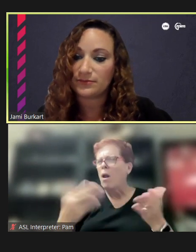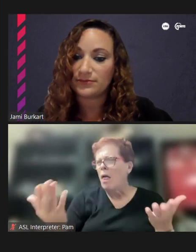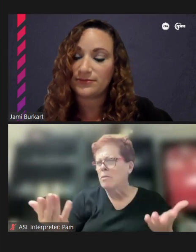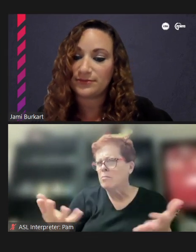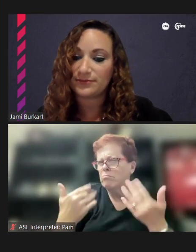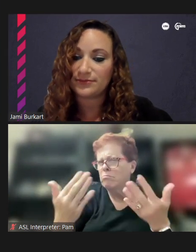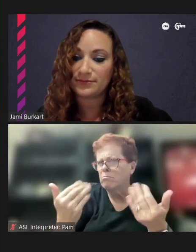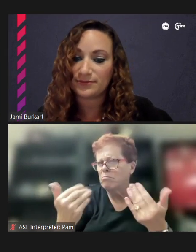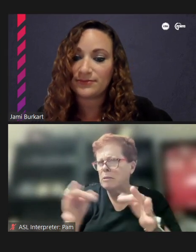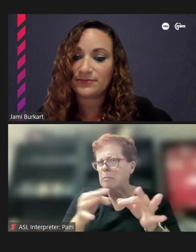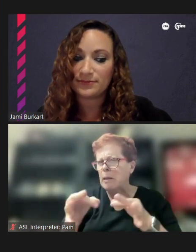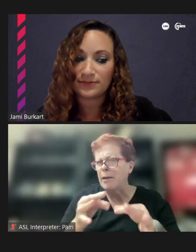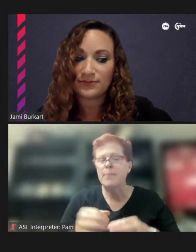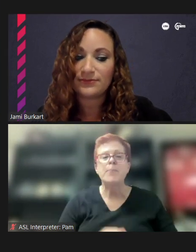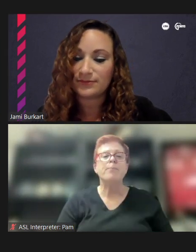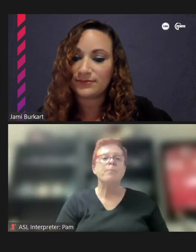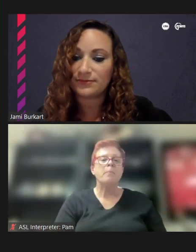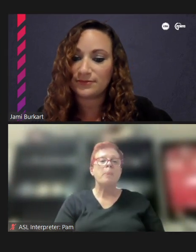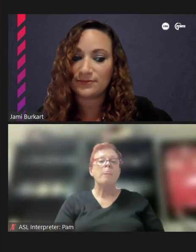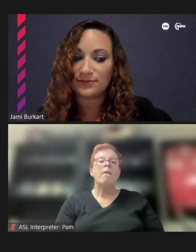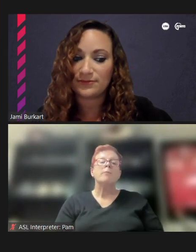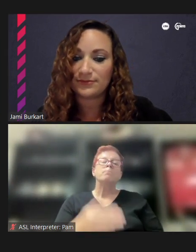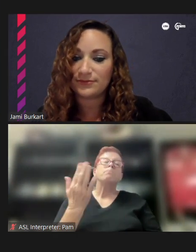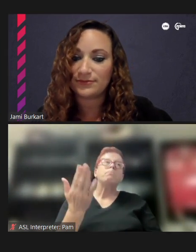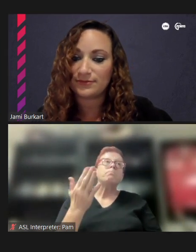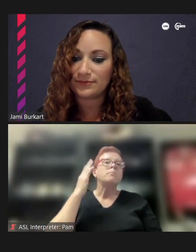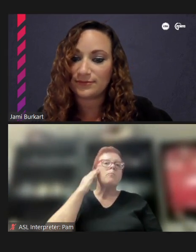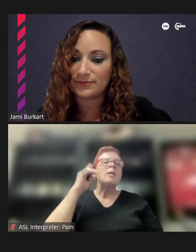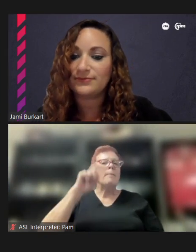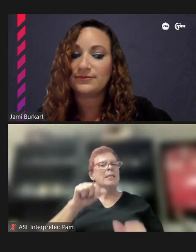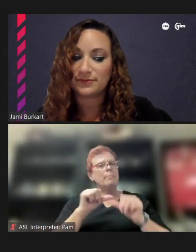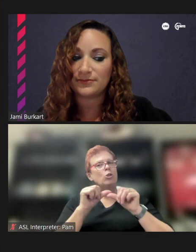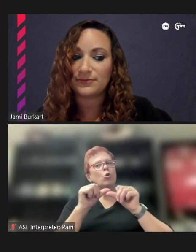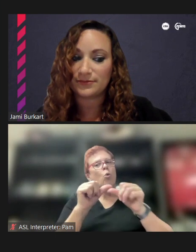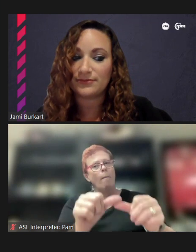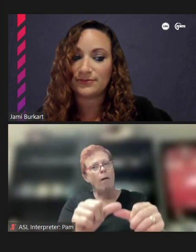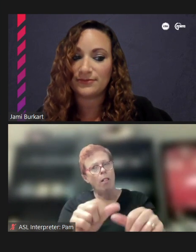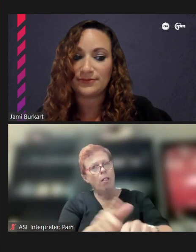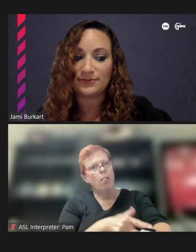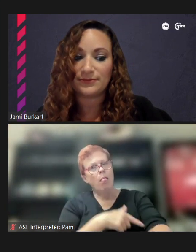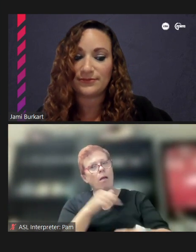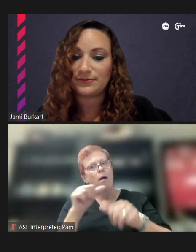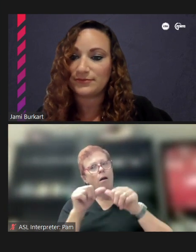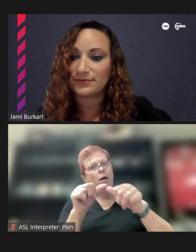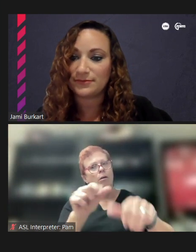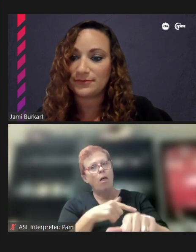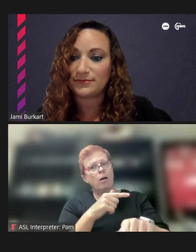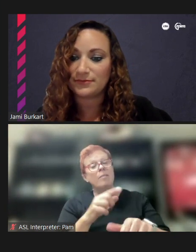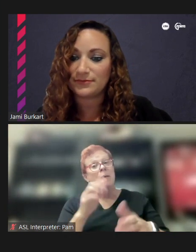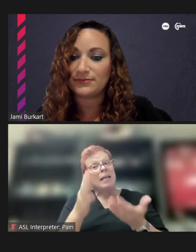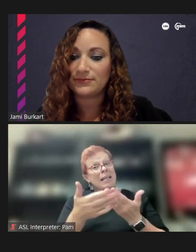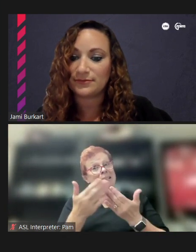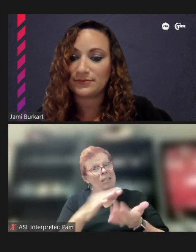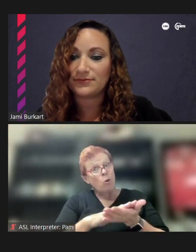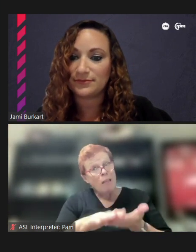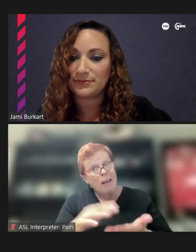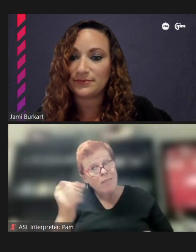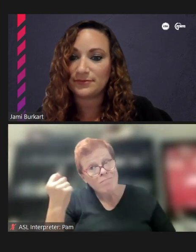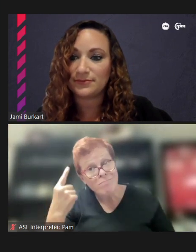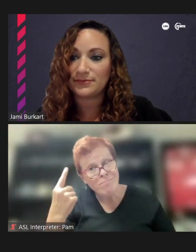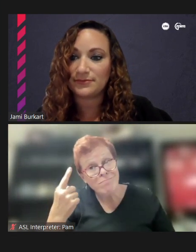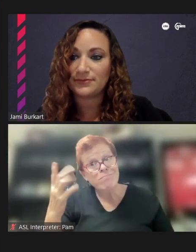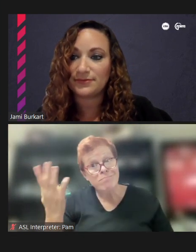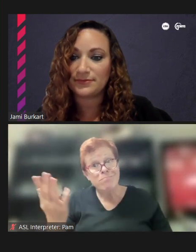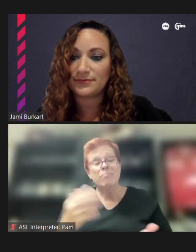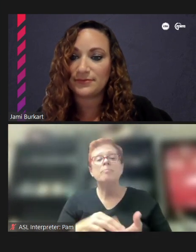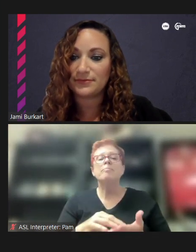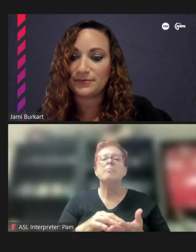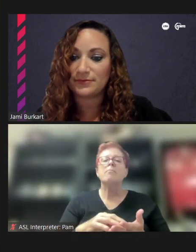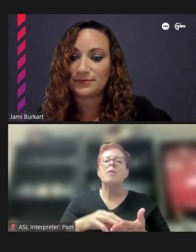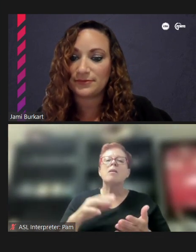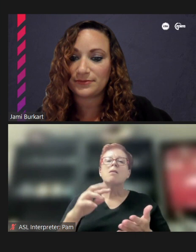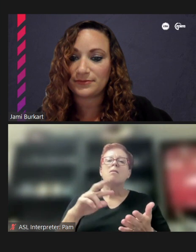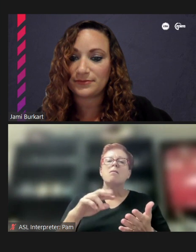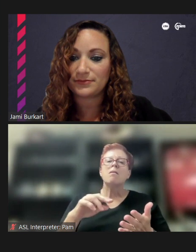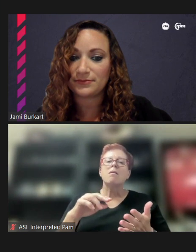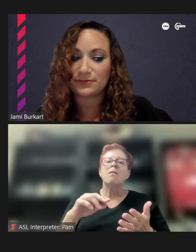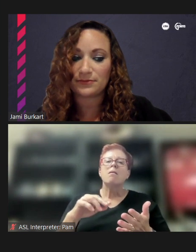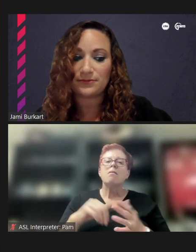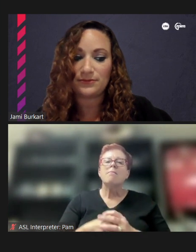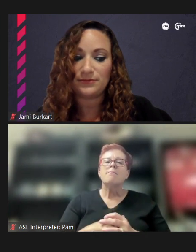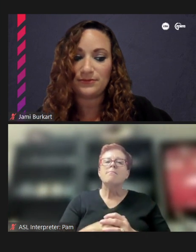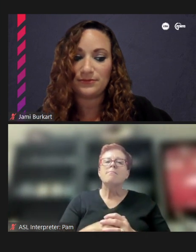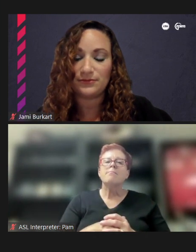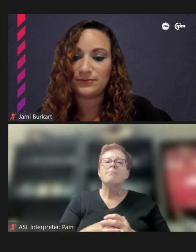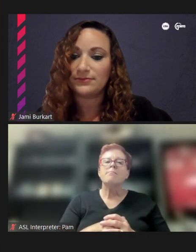Well, knowing that it has to be durable and easy to clean, it's one that isn't, as Justin said,